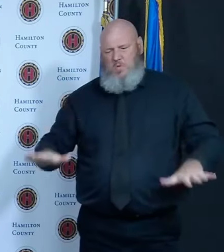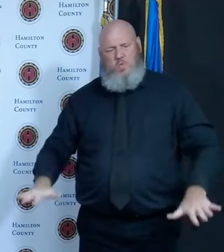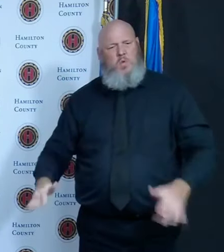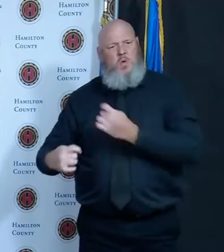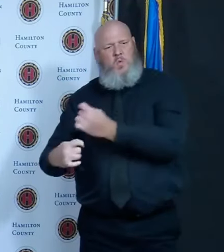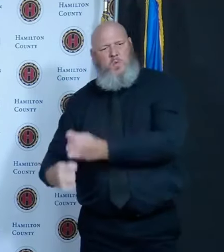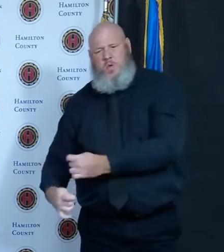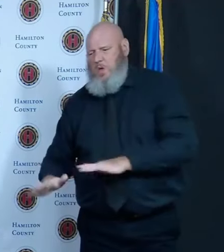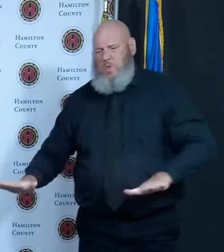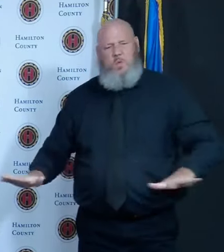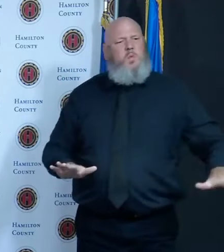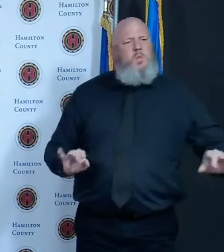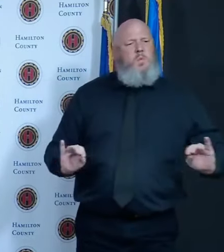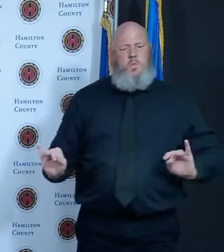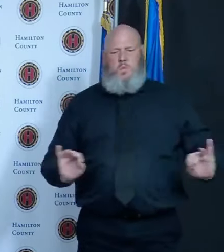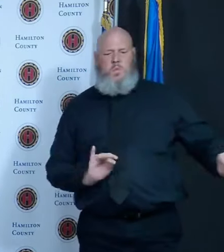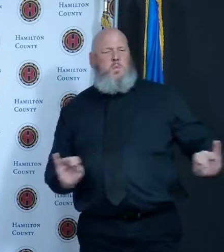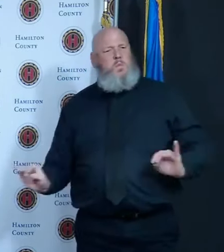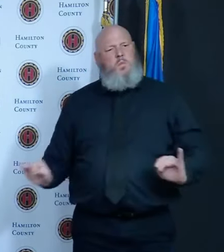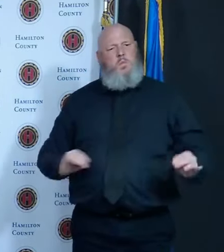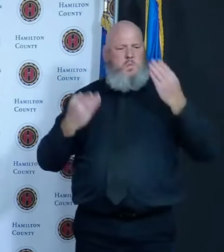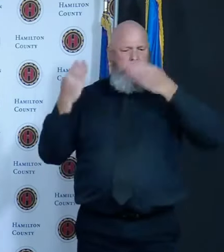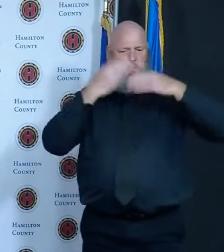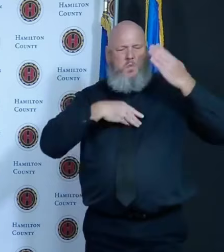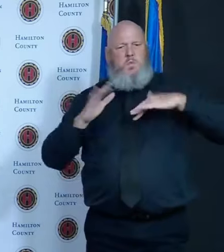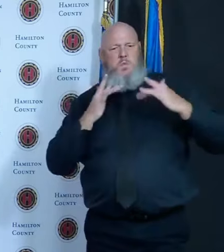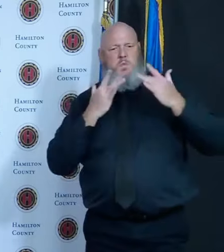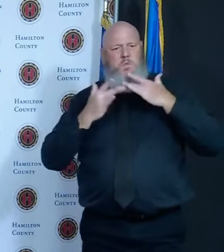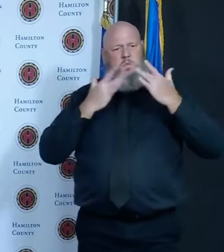that let's show them that we are responsible and we can appreciate the